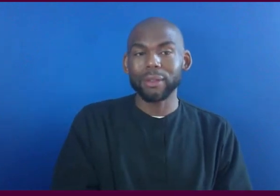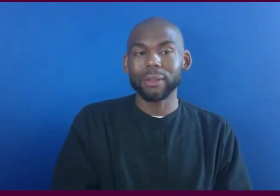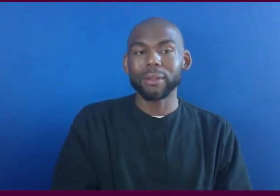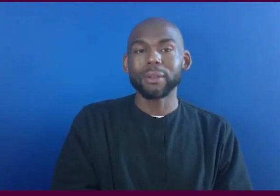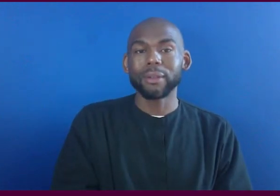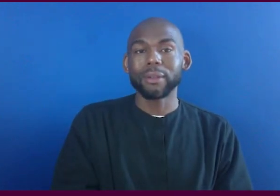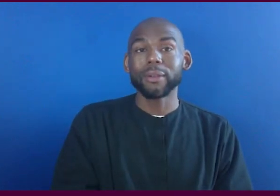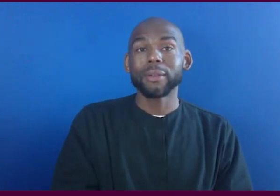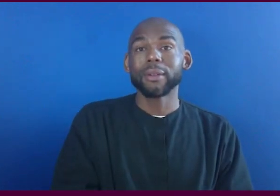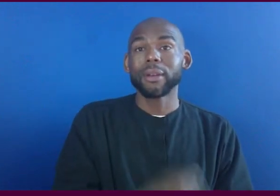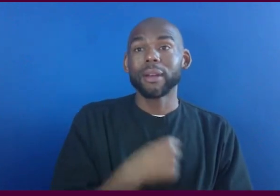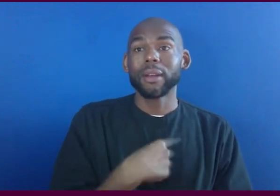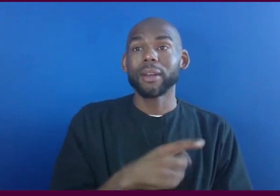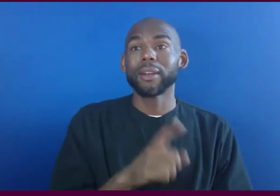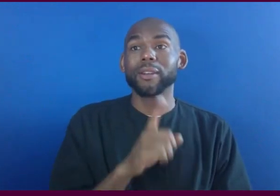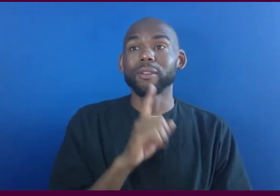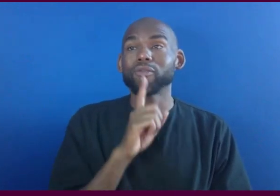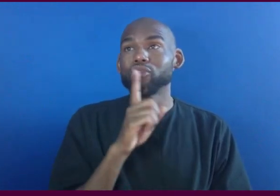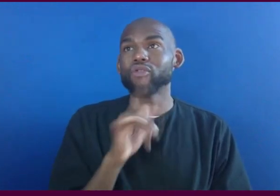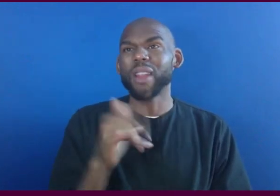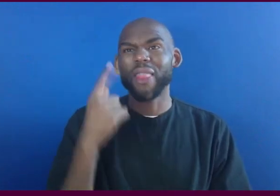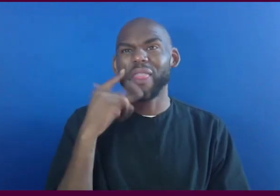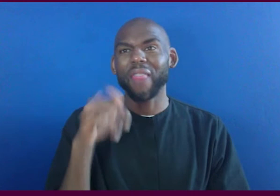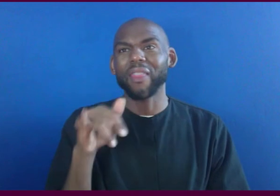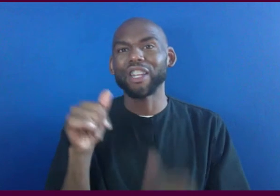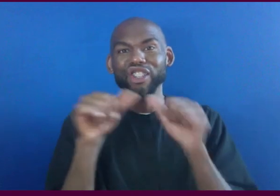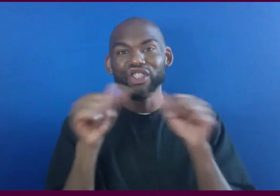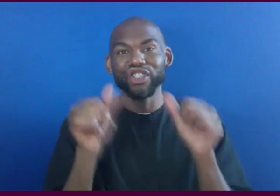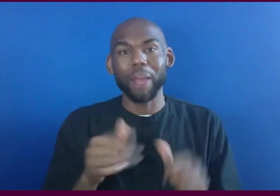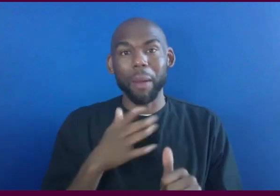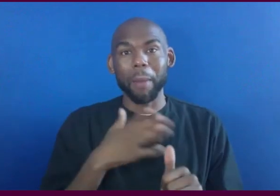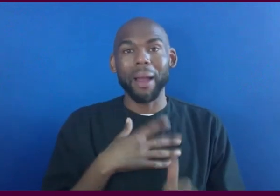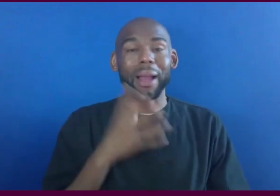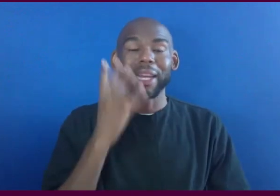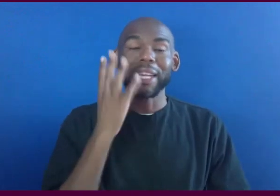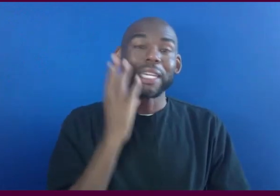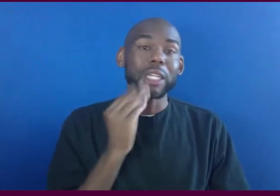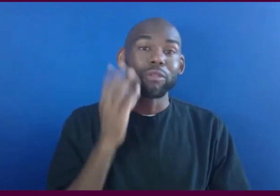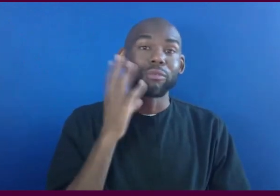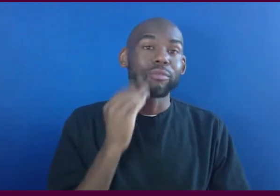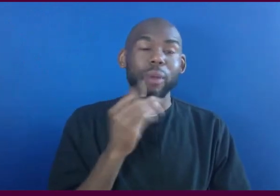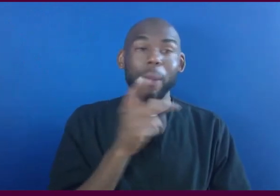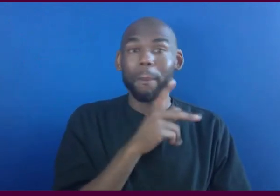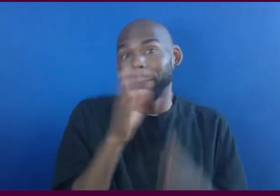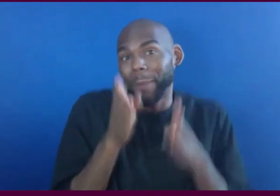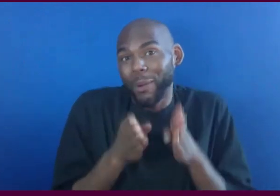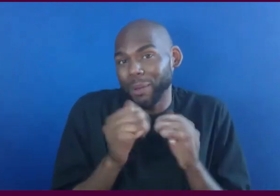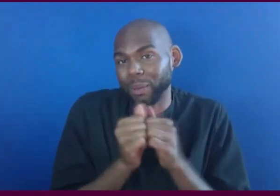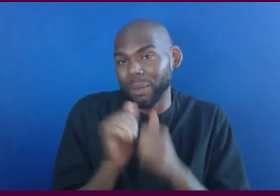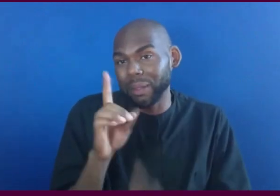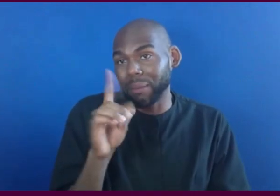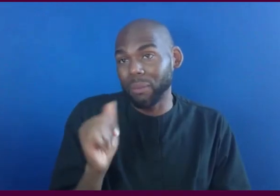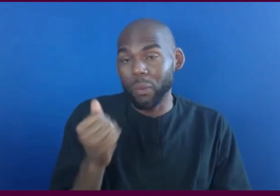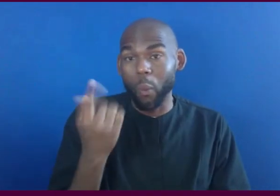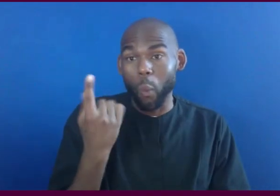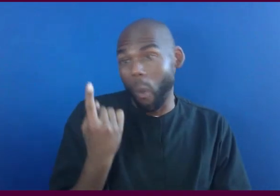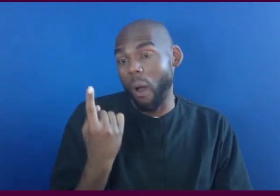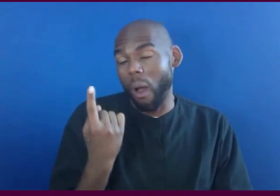So I really think that it really shaped my experiences as a person with a disability.